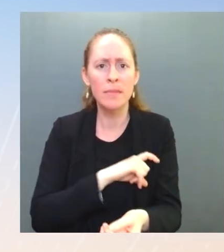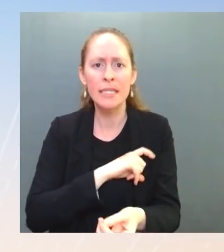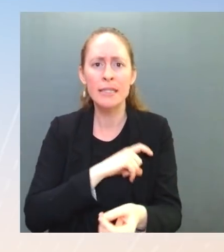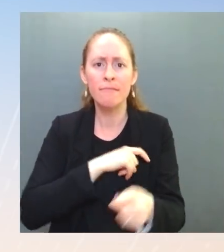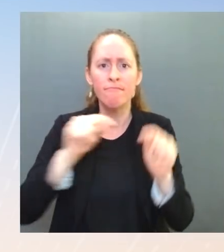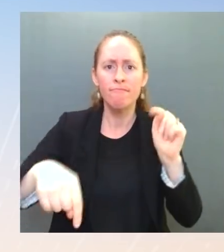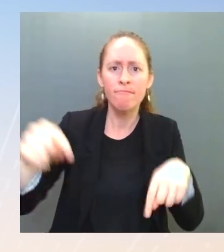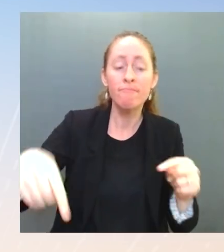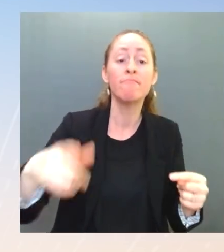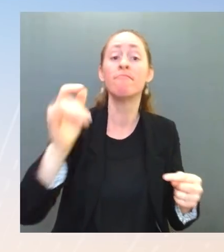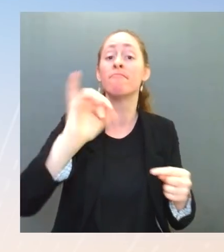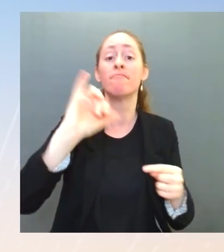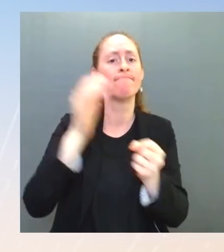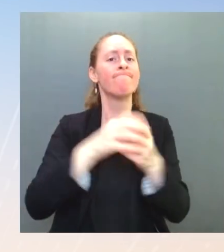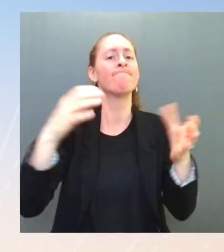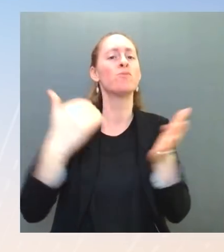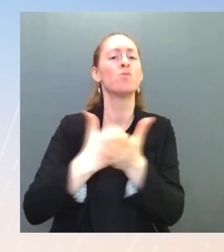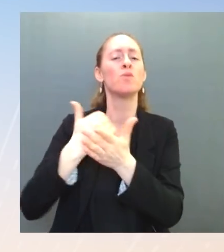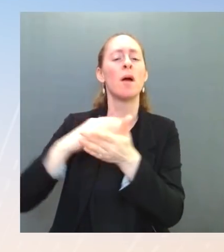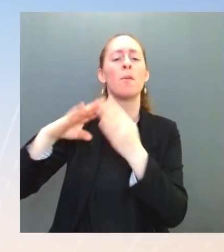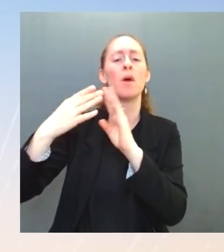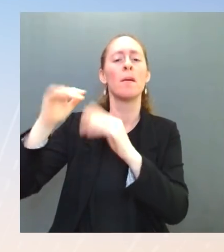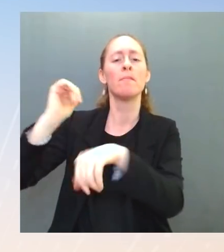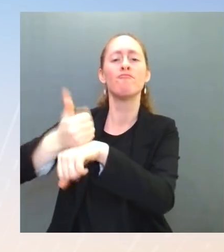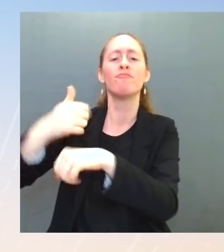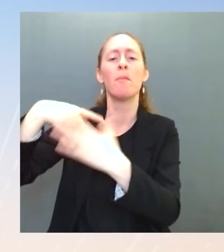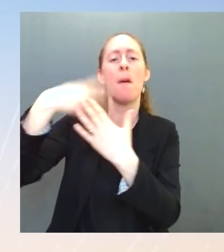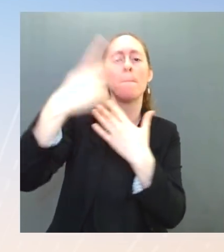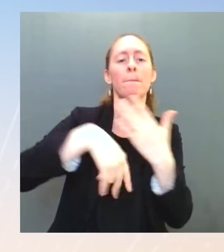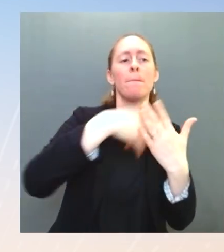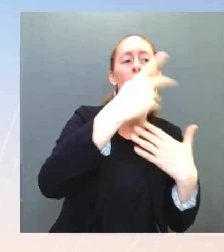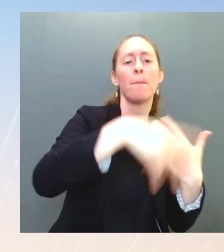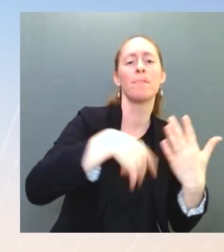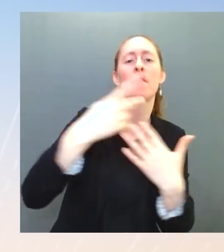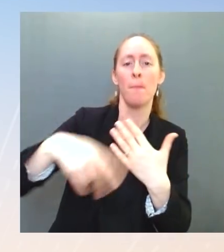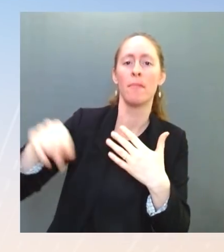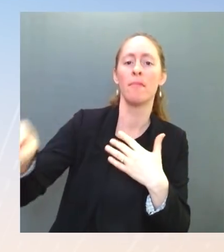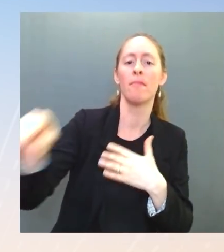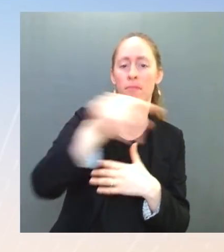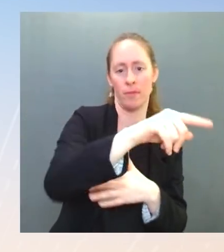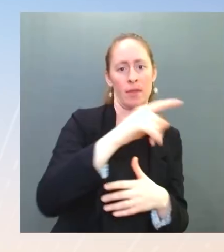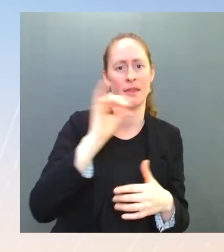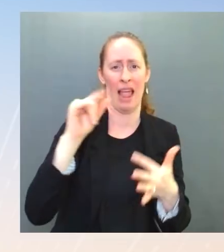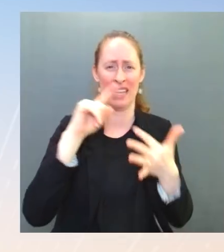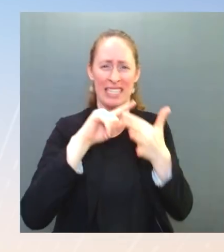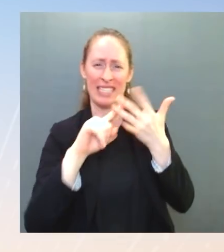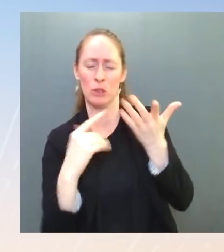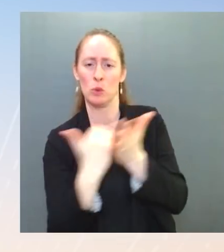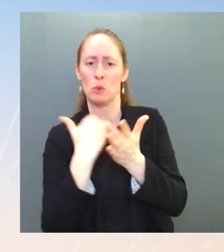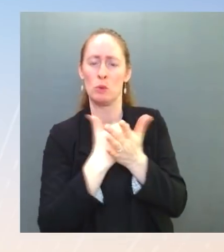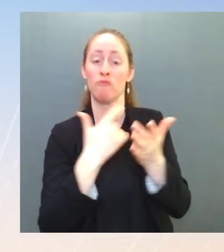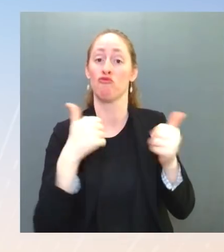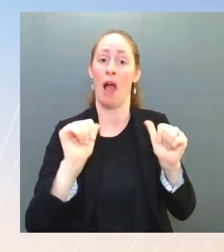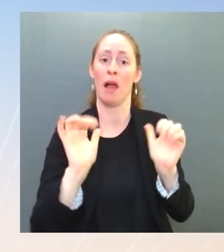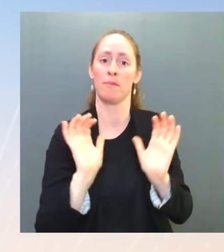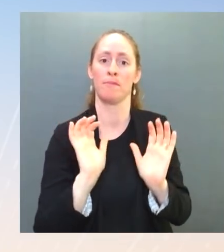while also supporting reforms, local police, make sure they have the funding they need, while also putting in place, in whatever capacity we have,